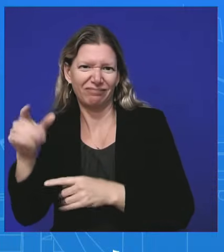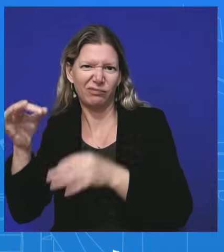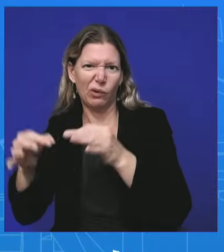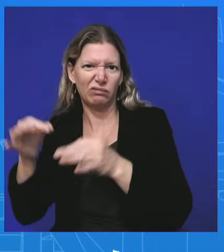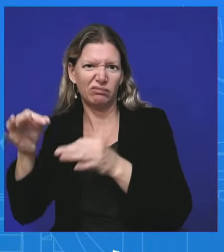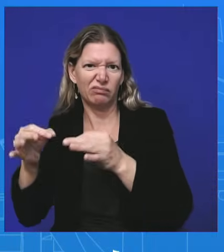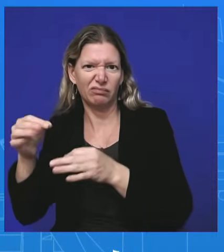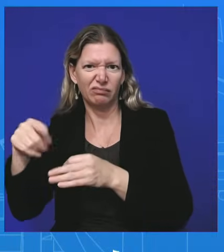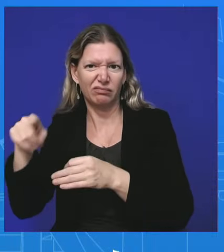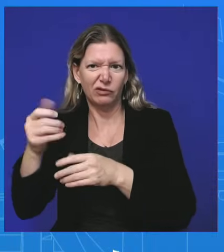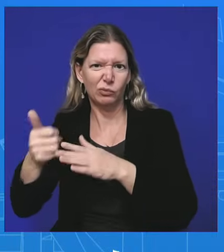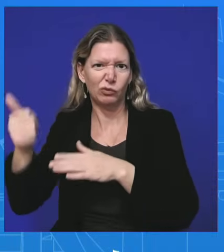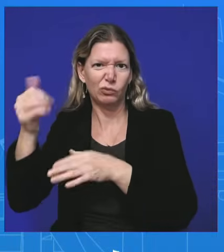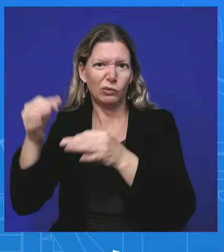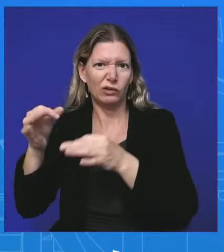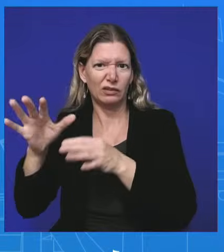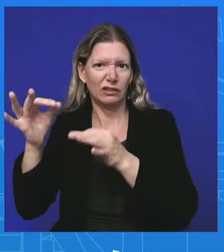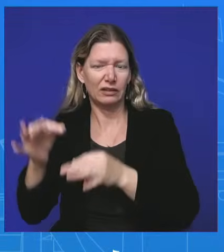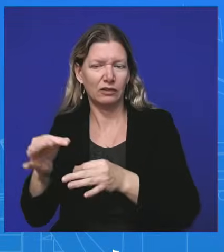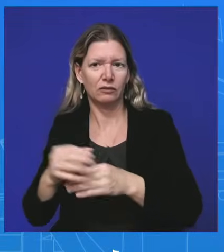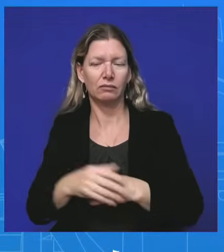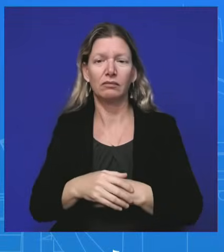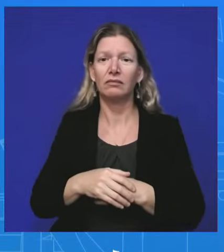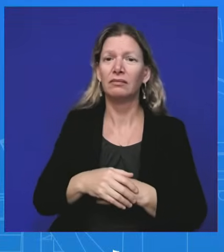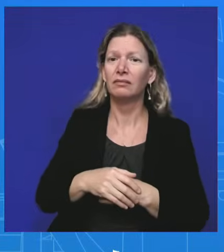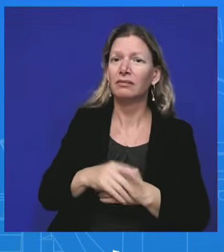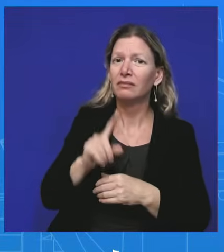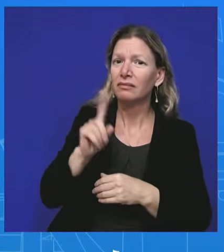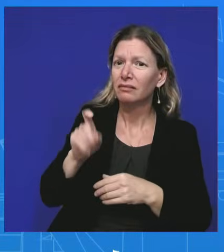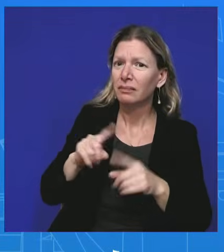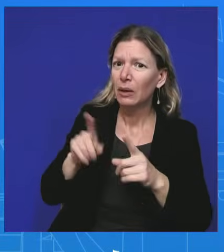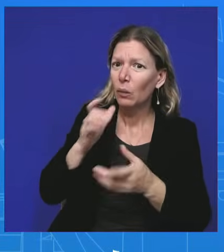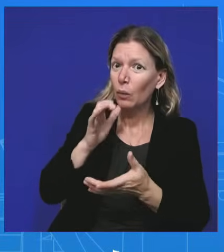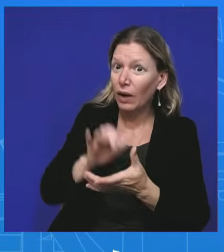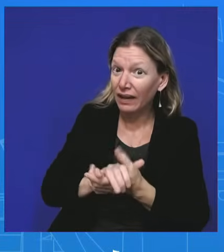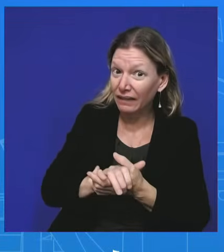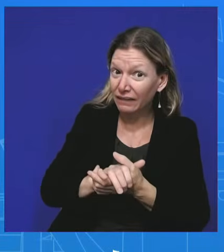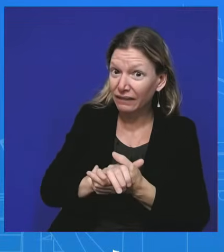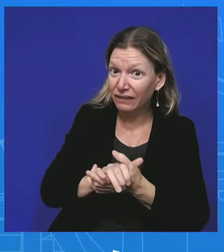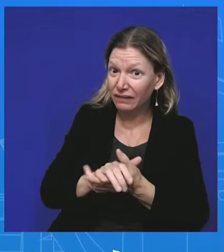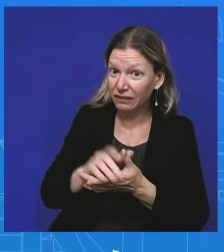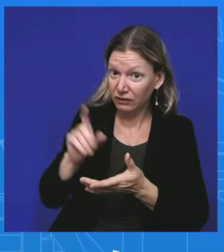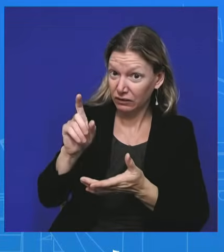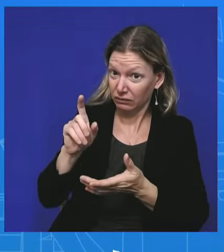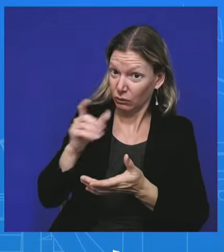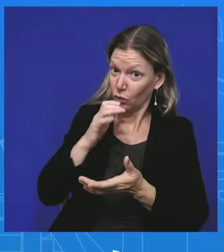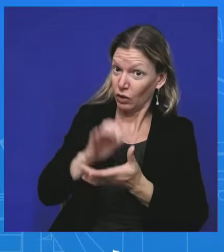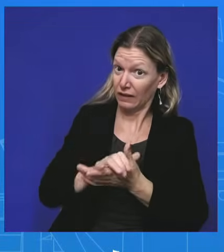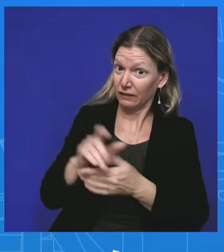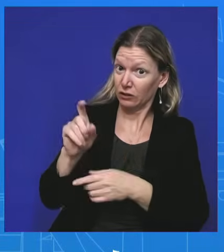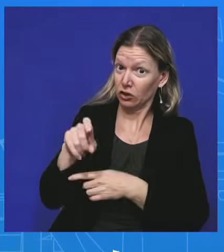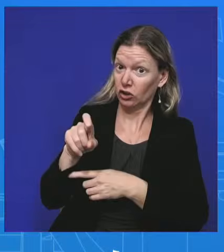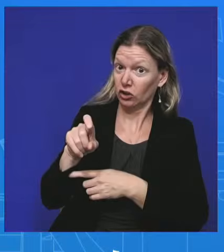should she be able and entitled to have her own political opinions and views without having them tied to her husband or not?